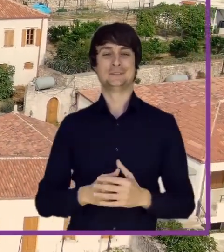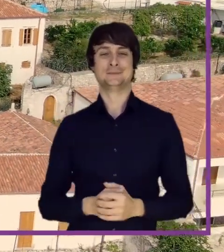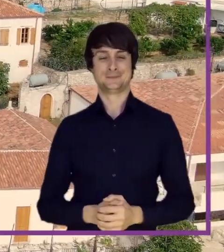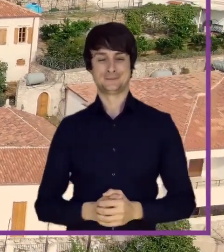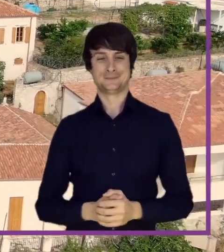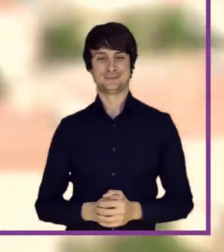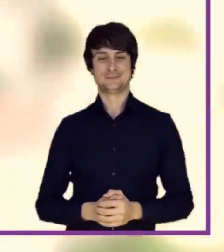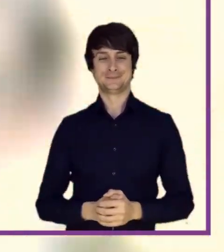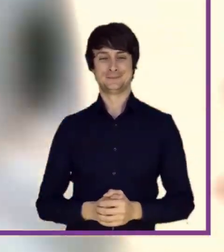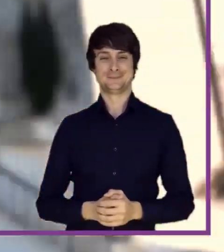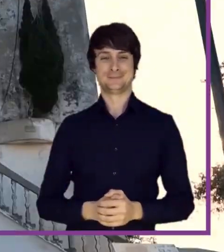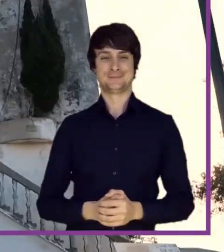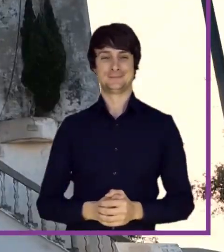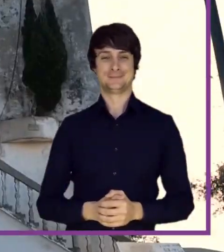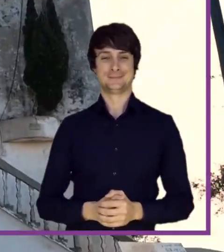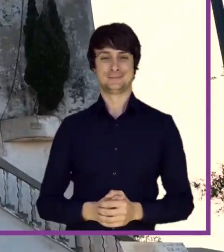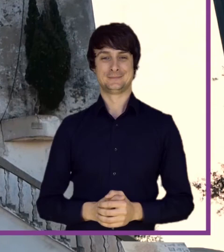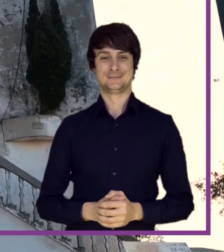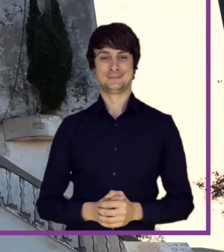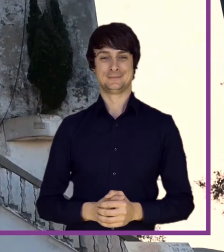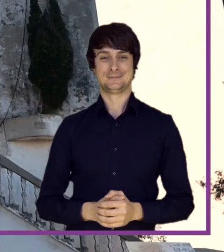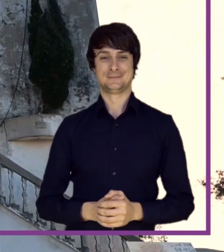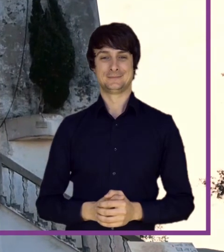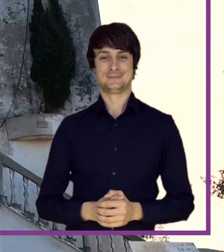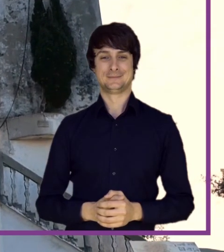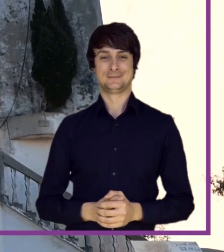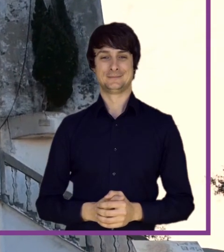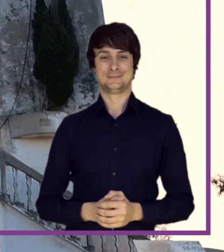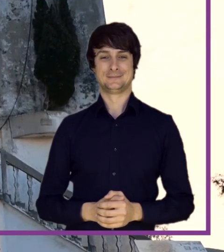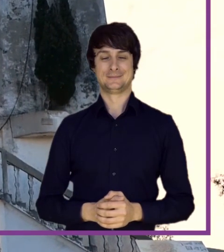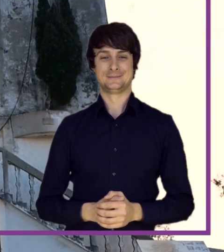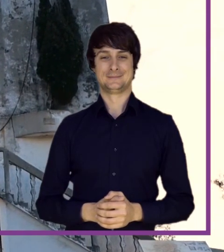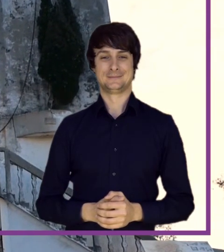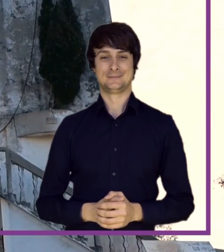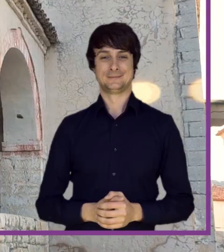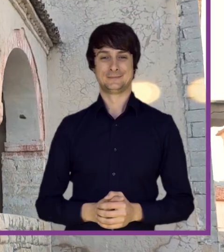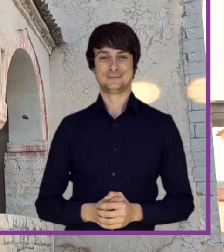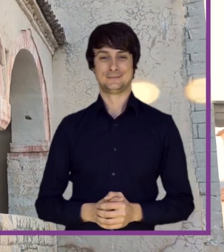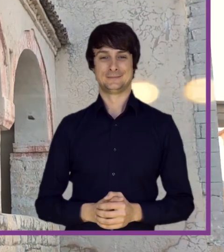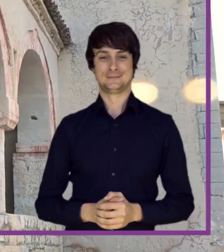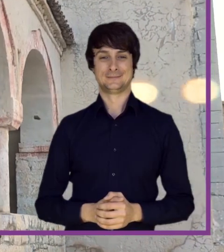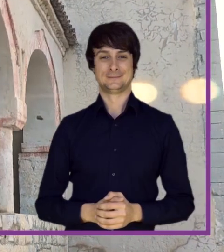In Vuno you cannot miss the stone Churches and Monasteries full of mysticism which carry